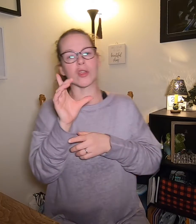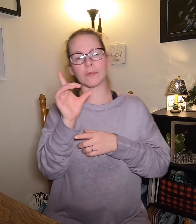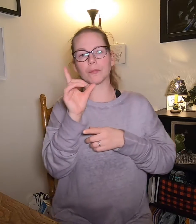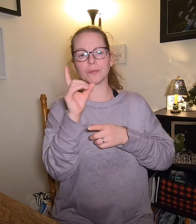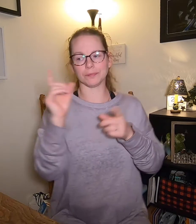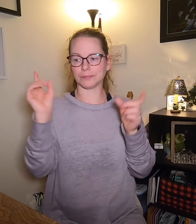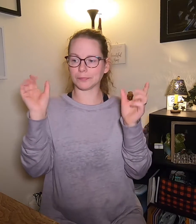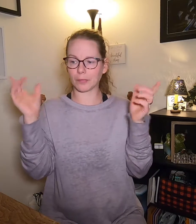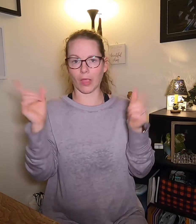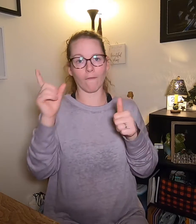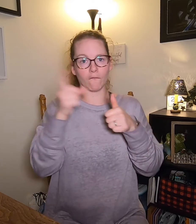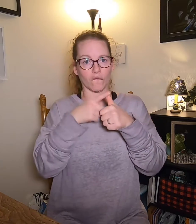First questions;